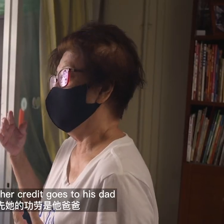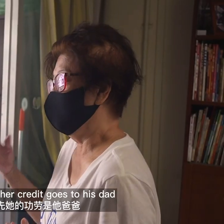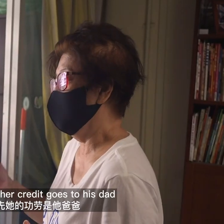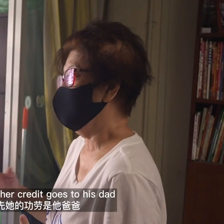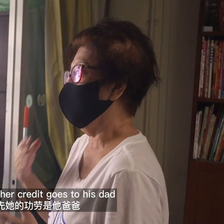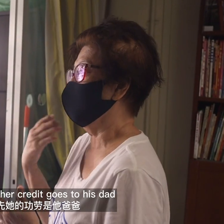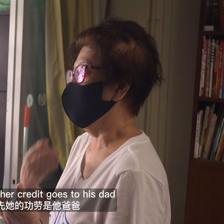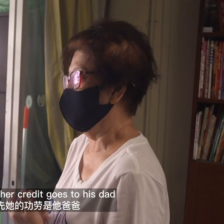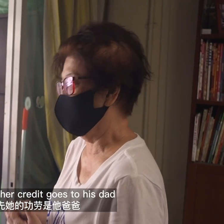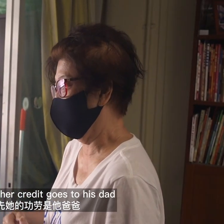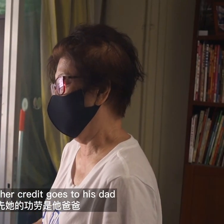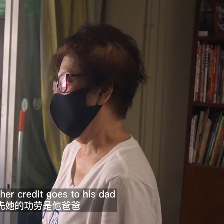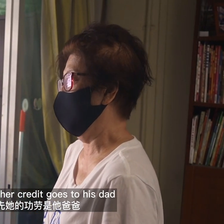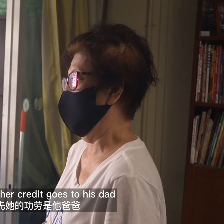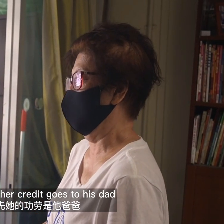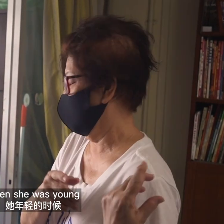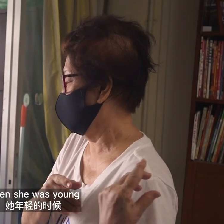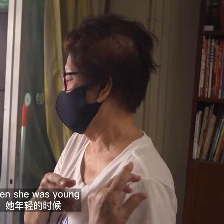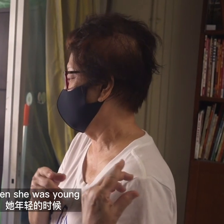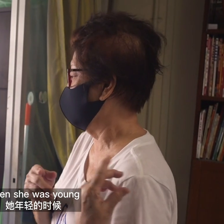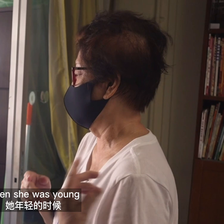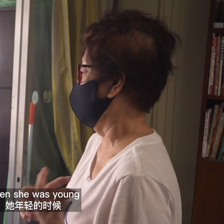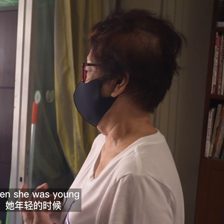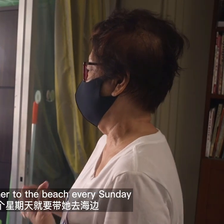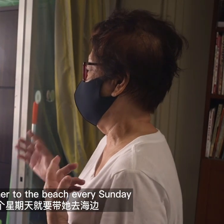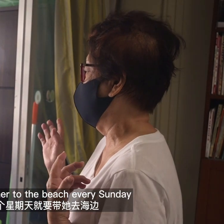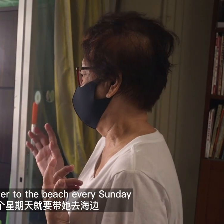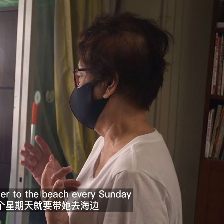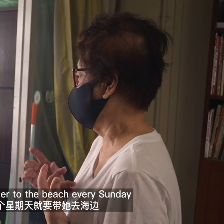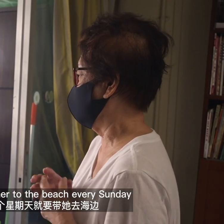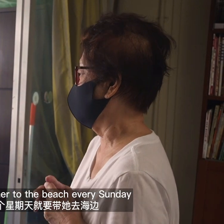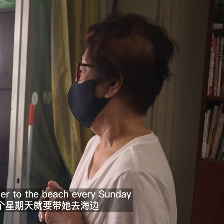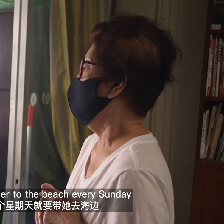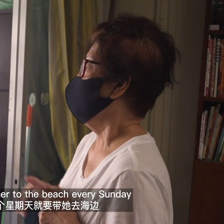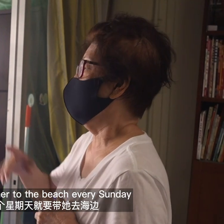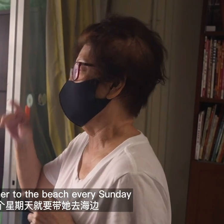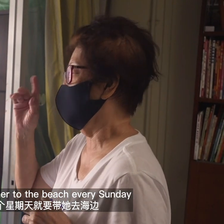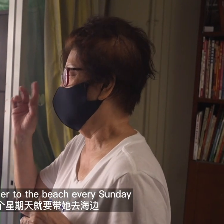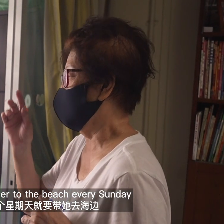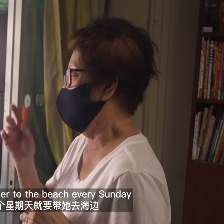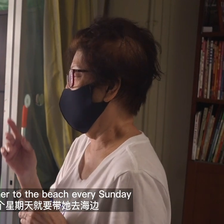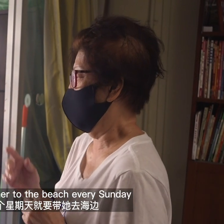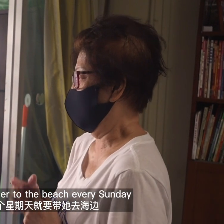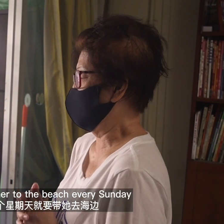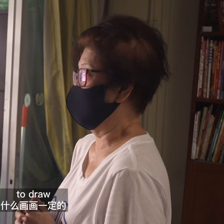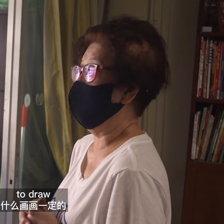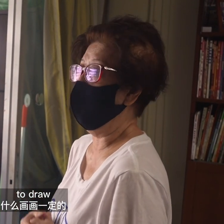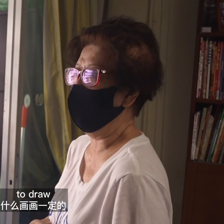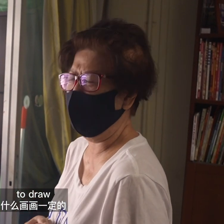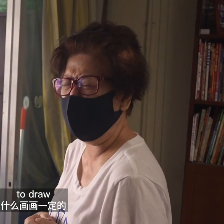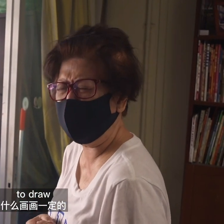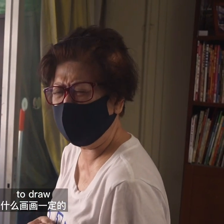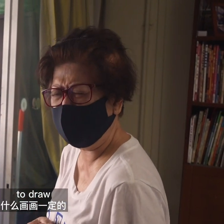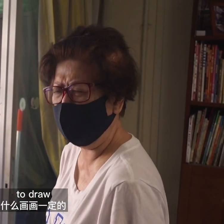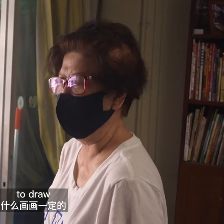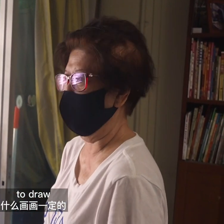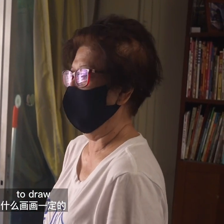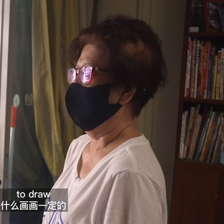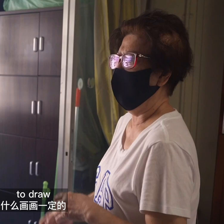First of all her credit goes to his dad when she was young her dad took her to the beach every Sunday to draw